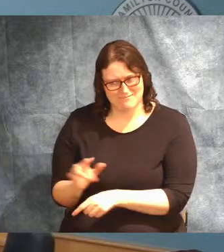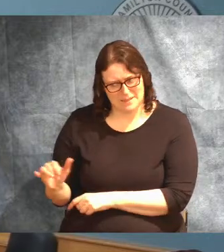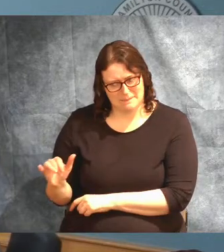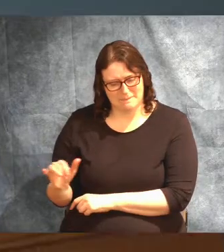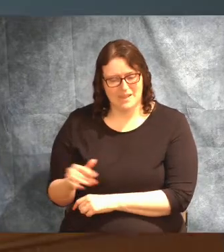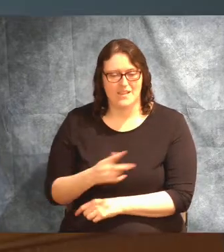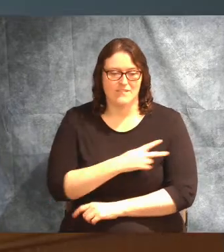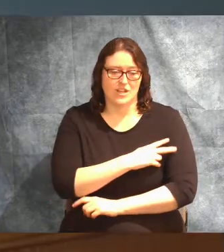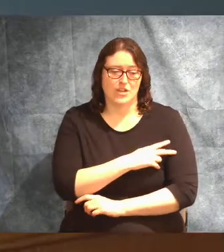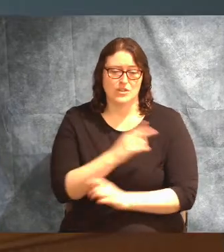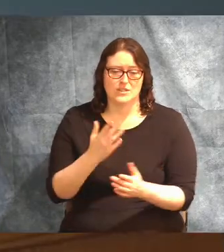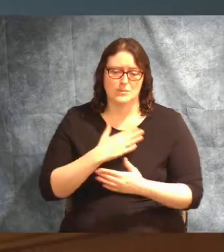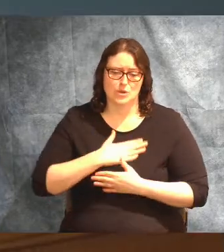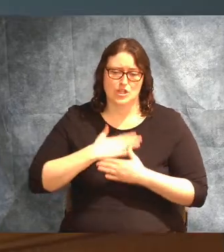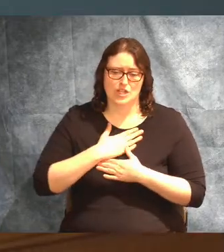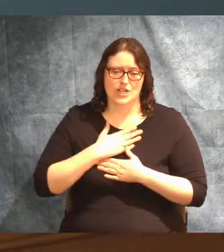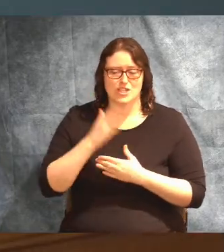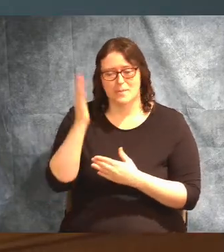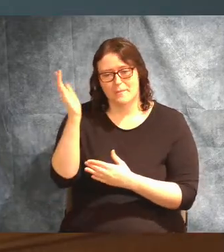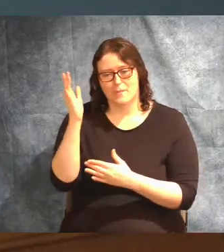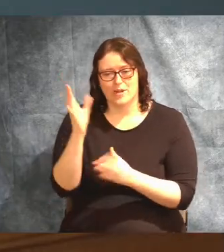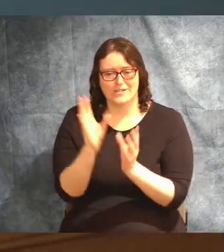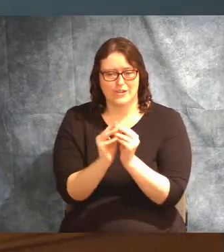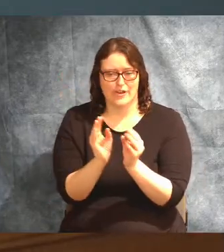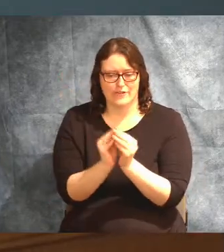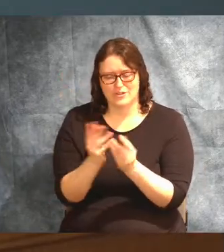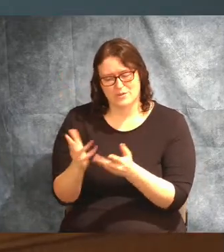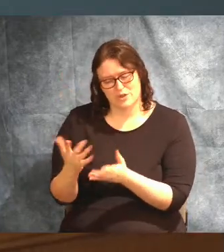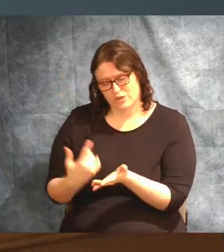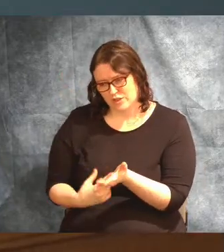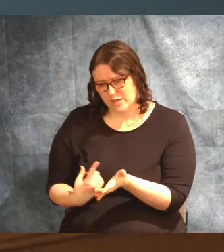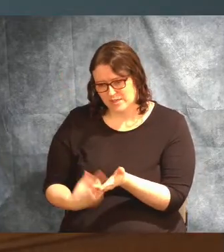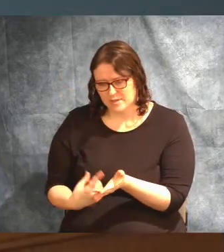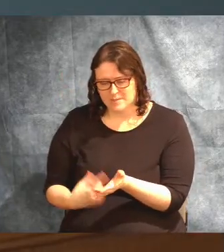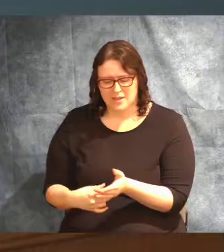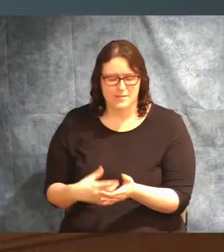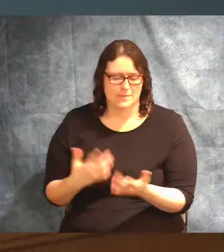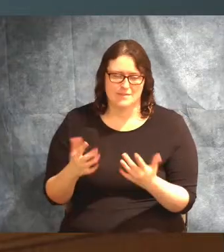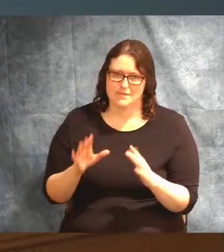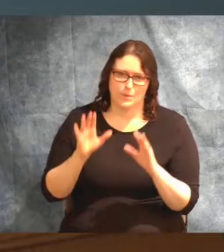appreciation press conference that we had, which I already talked about, and it was just awesome